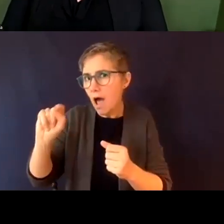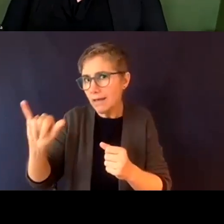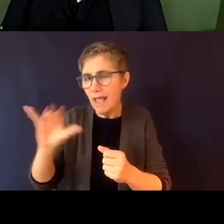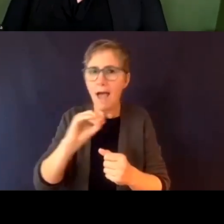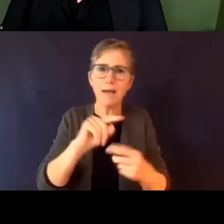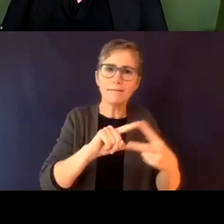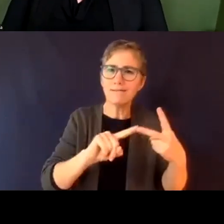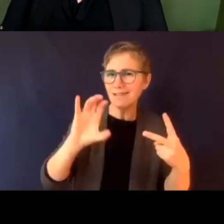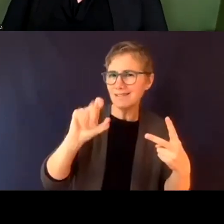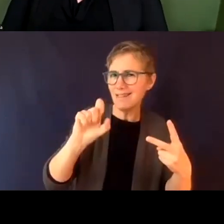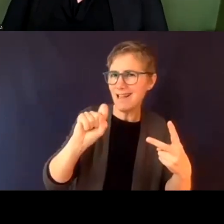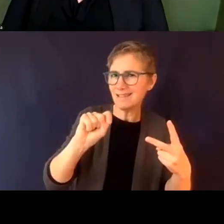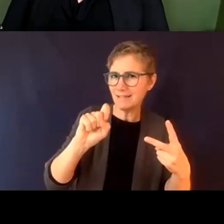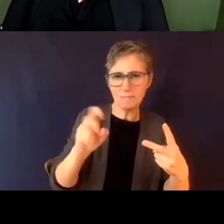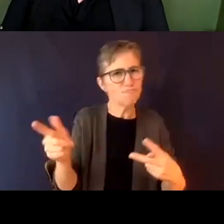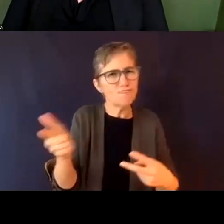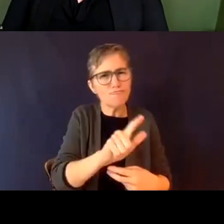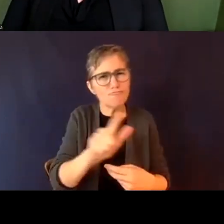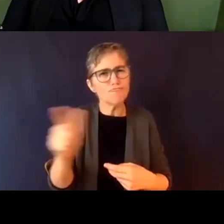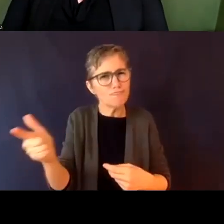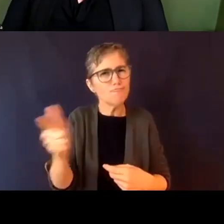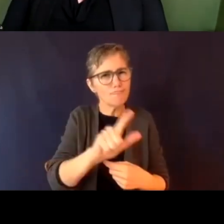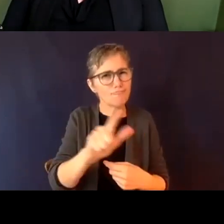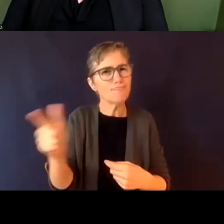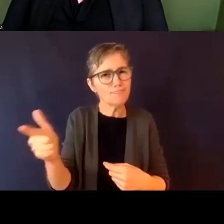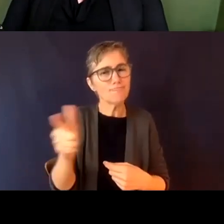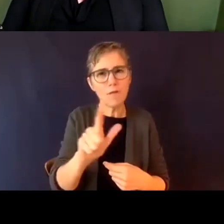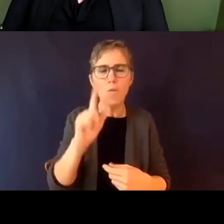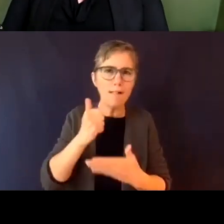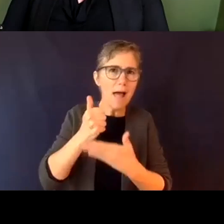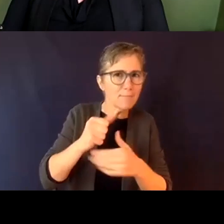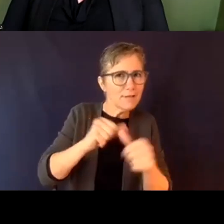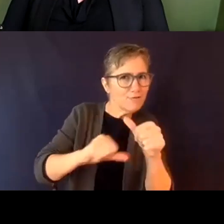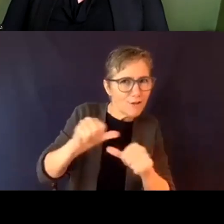and they'll be going back and forth and helping each other to answer these questions. But the